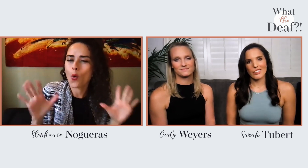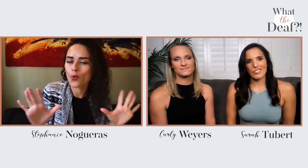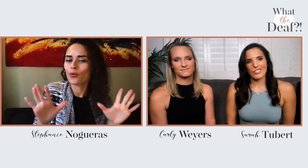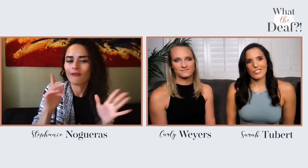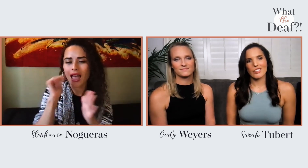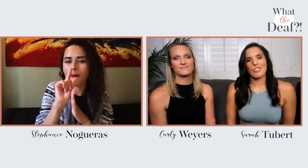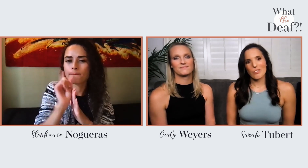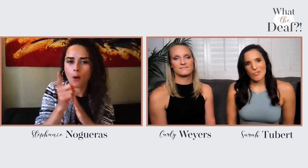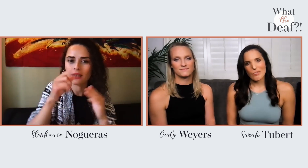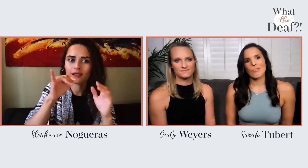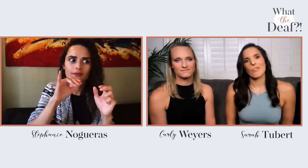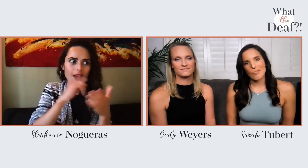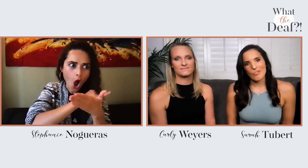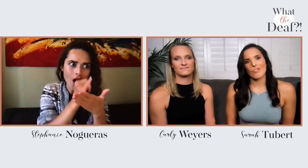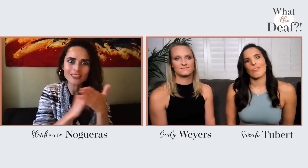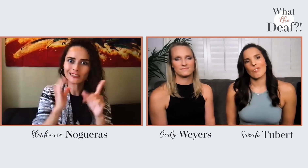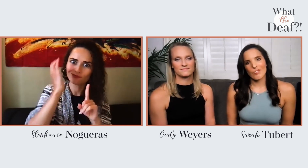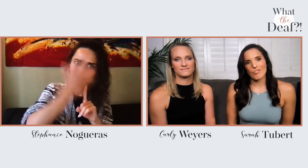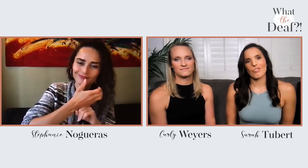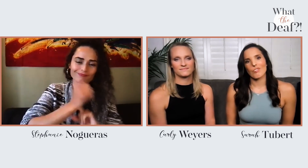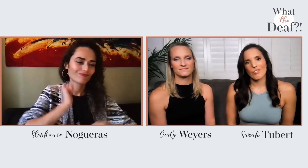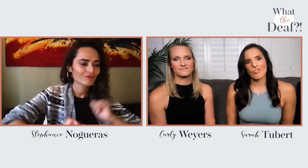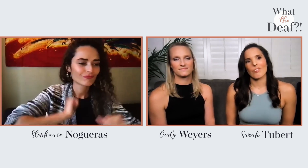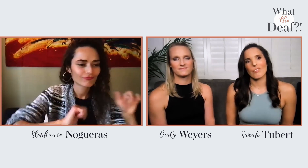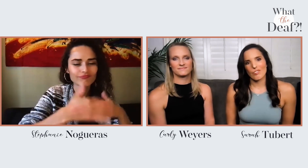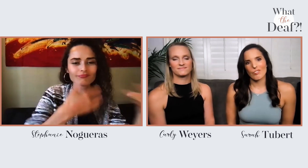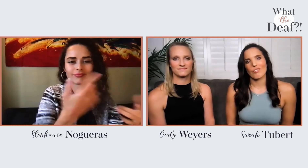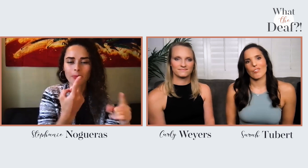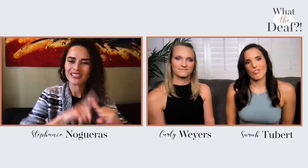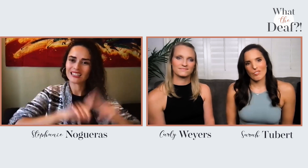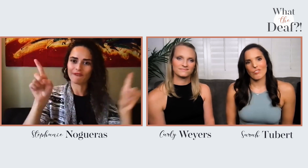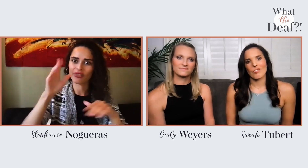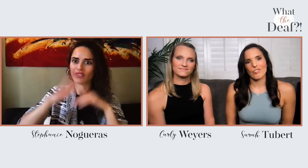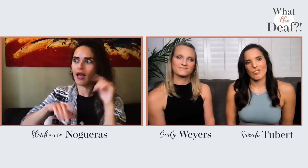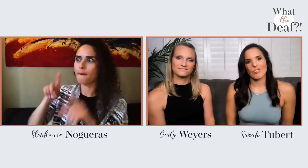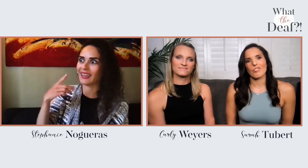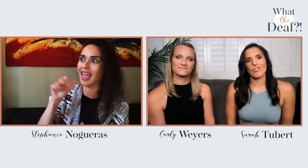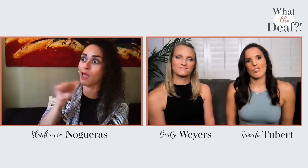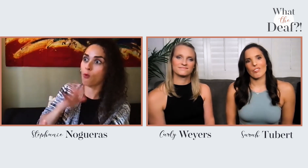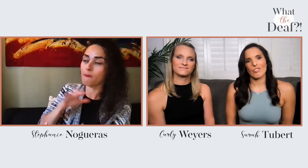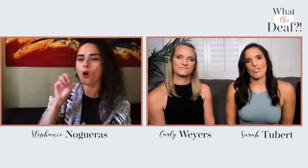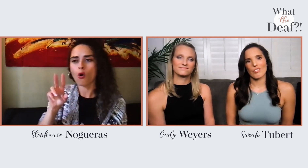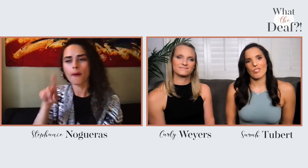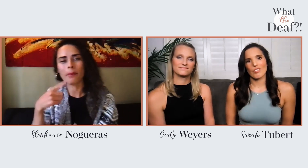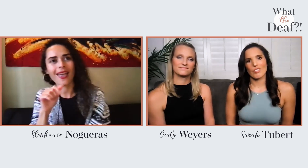to let go in that moment and to just play that character. I was a mermaid and I wasn't a woman